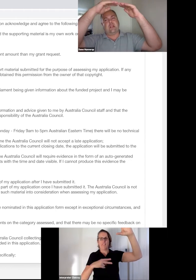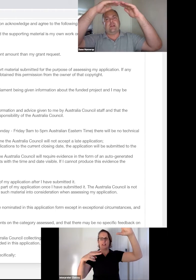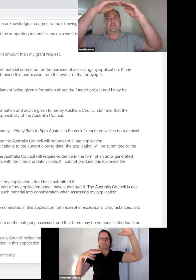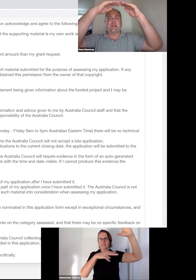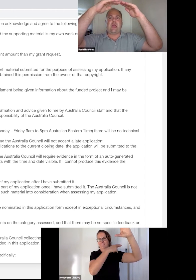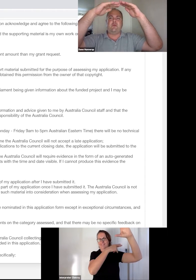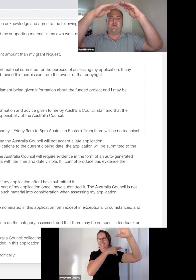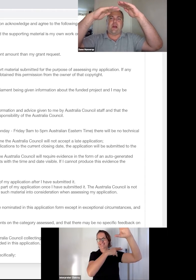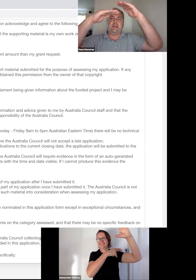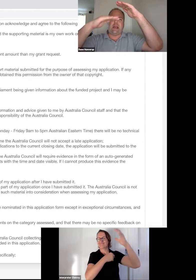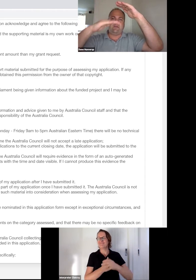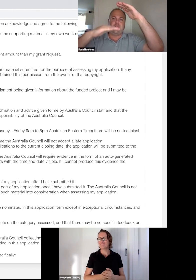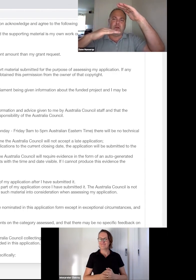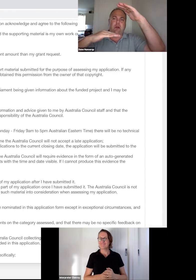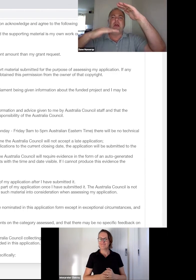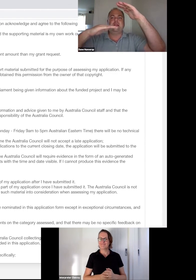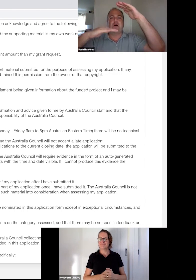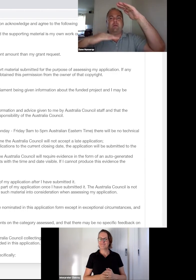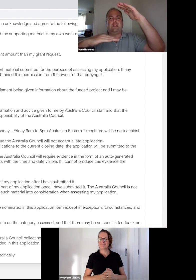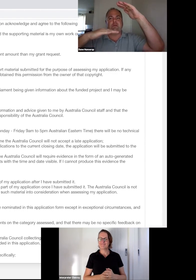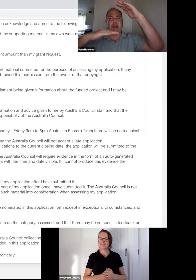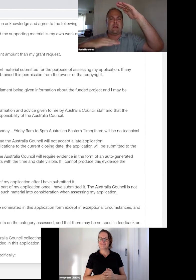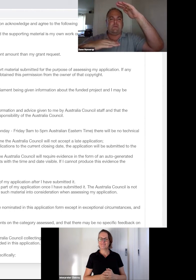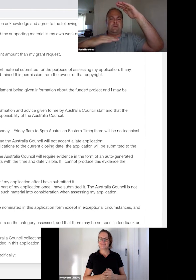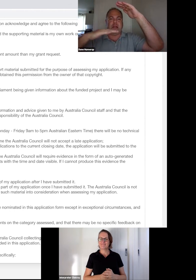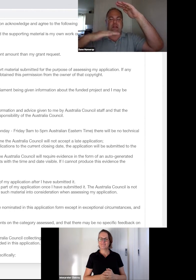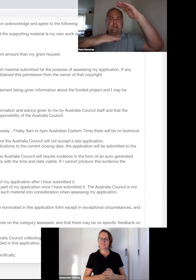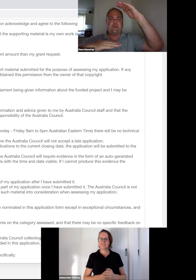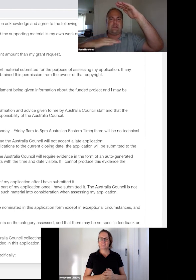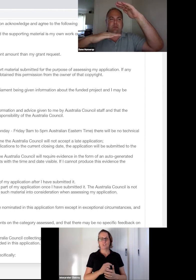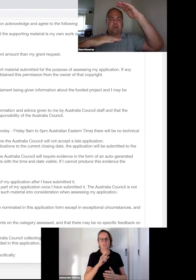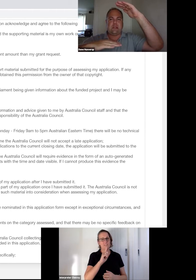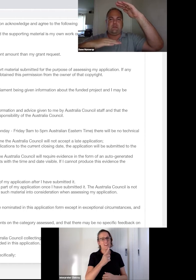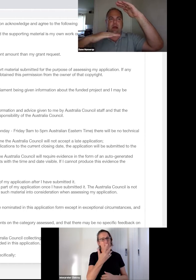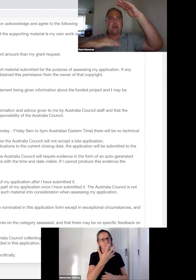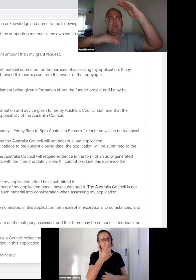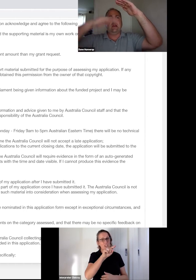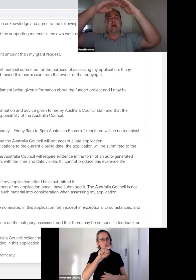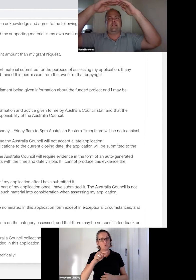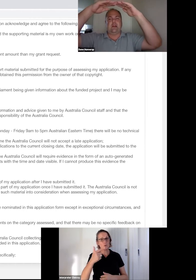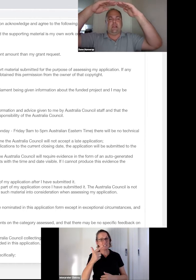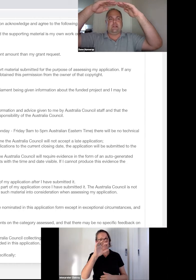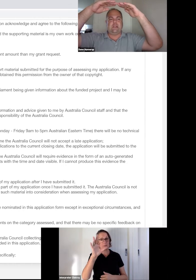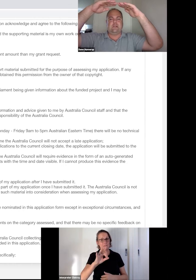Council is able to fund down to, as Guy mentioned, around that 15 to 17% mark. And so the assessors